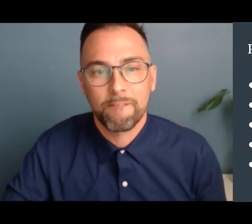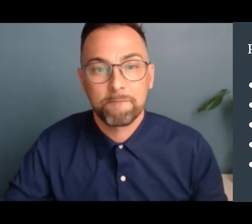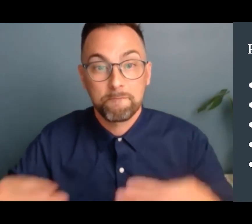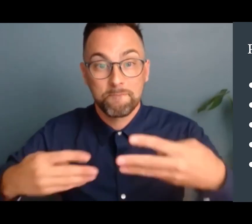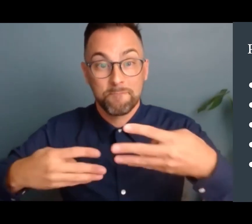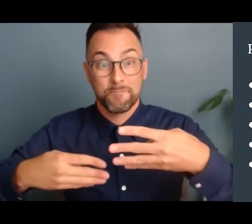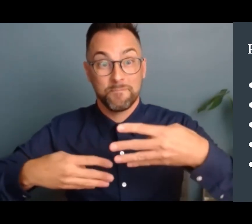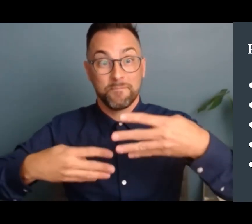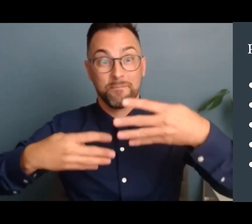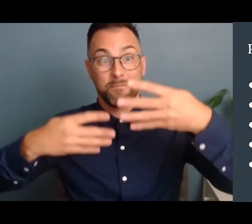And the responses are coming in.